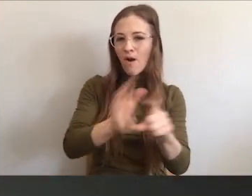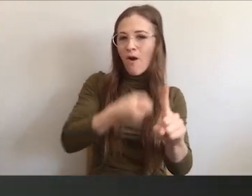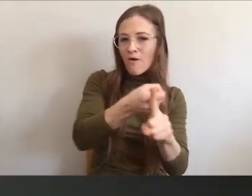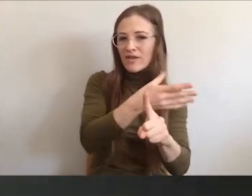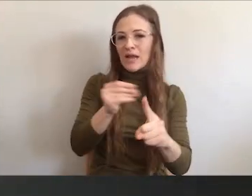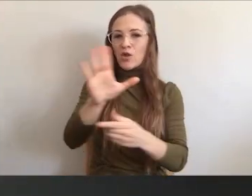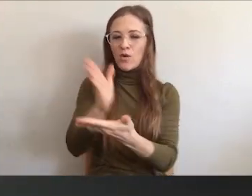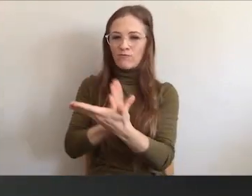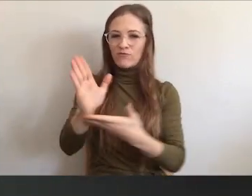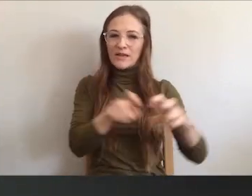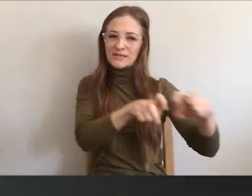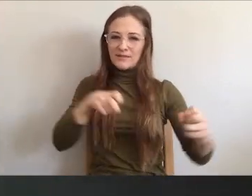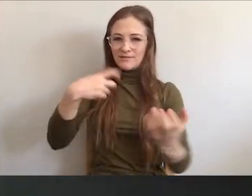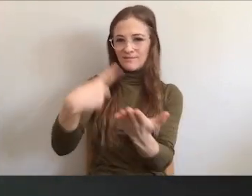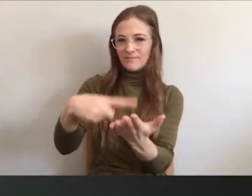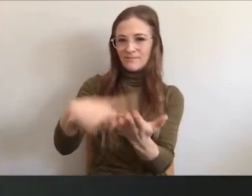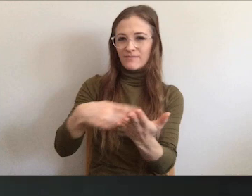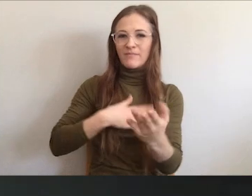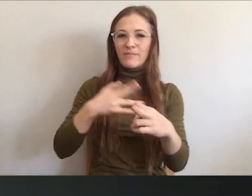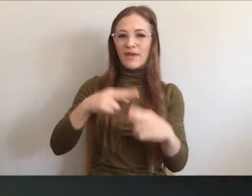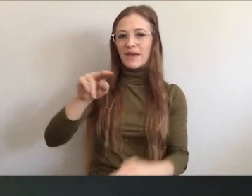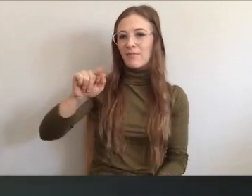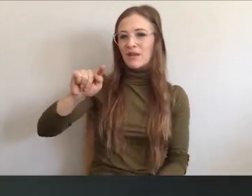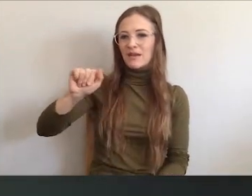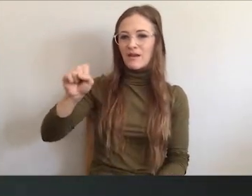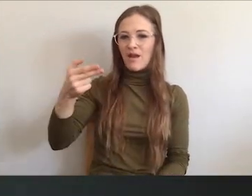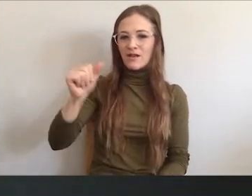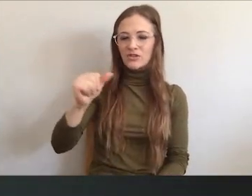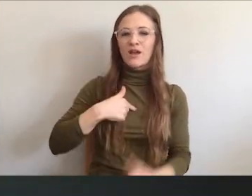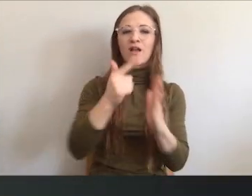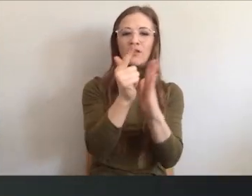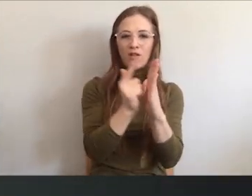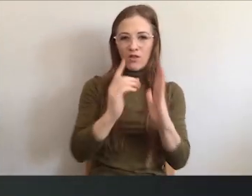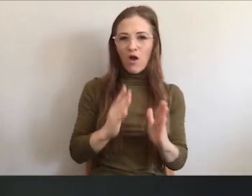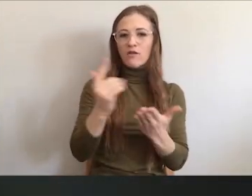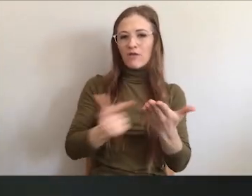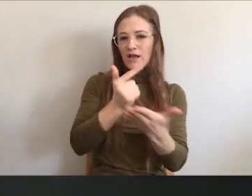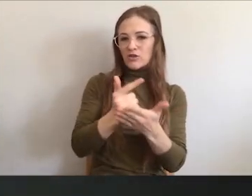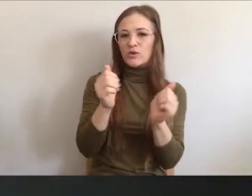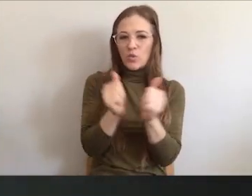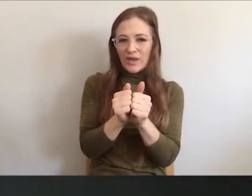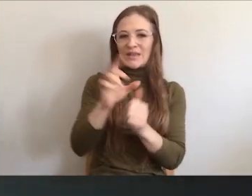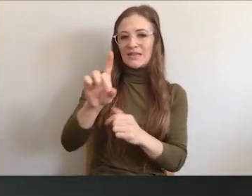and your rights roundtable discussion. My name is Natasha. I'm a law graduate with Disability Rights New York and I